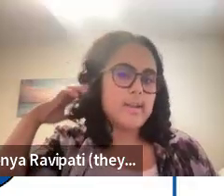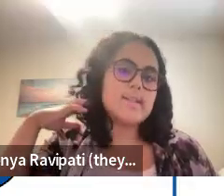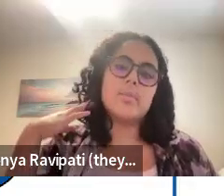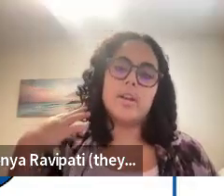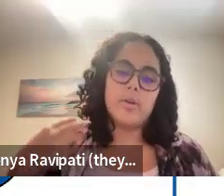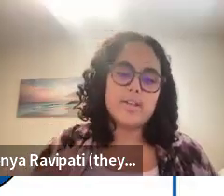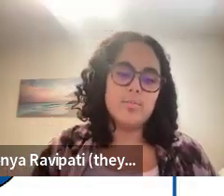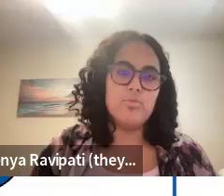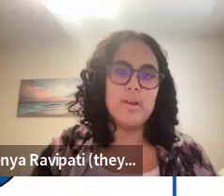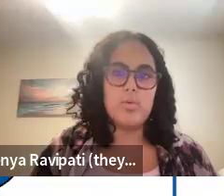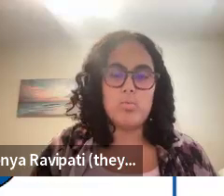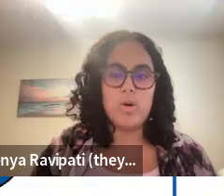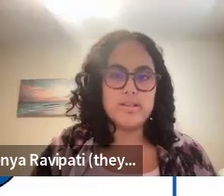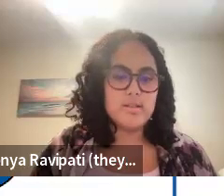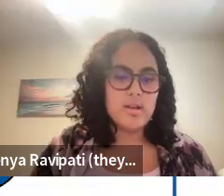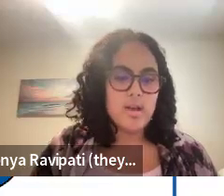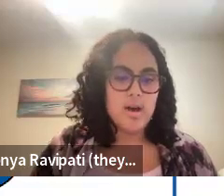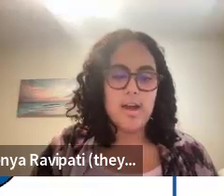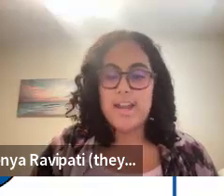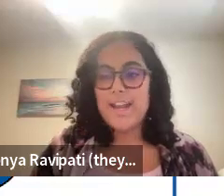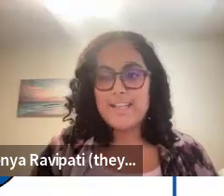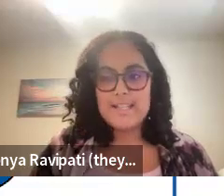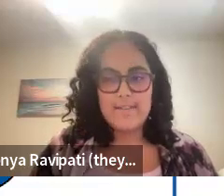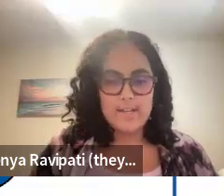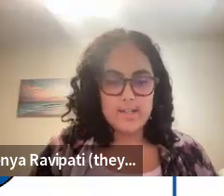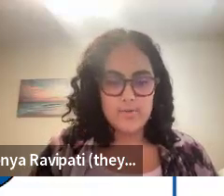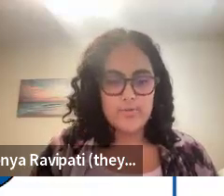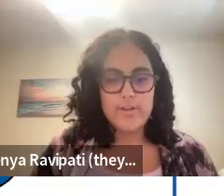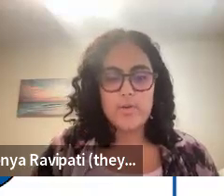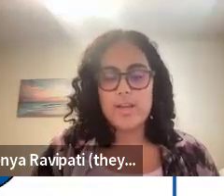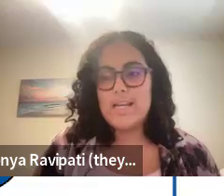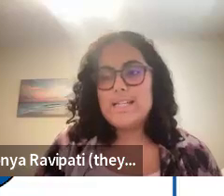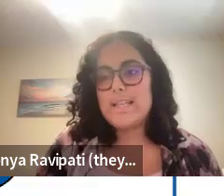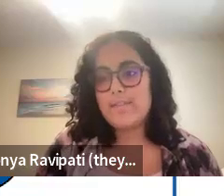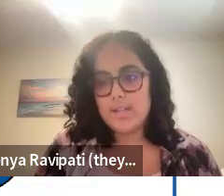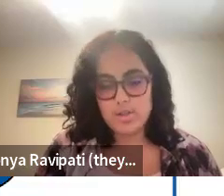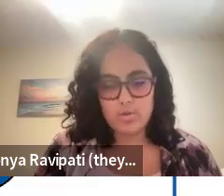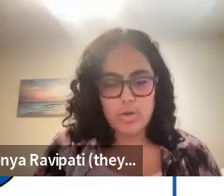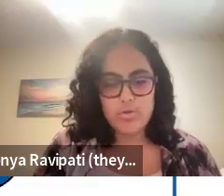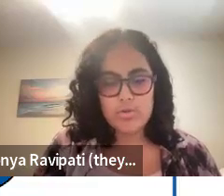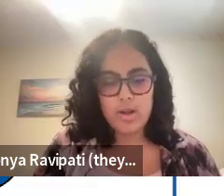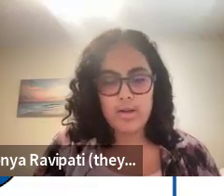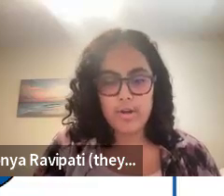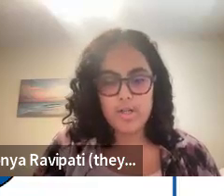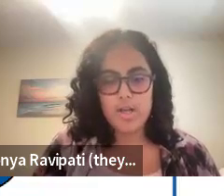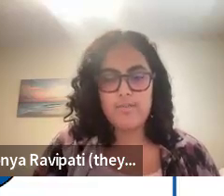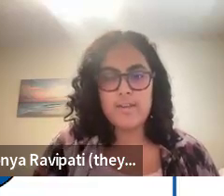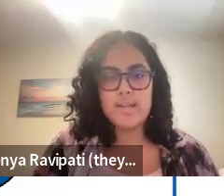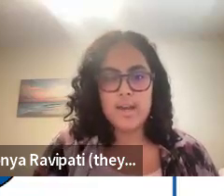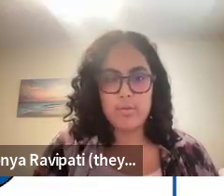the Disability Rights Movement was in 1972. So in 1972 news coverage and investigative